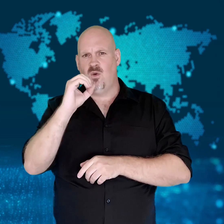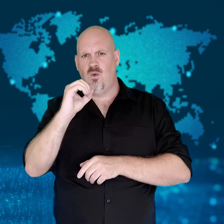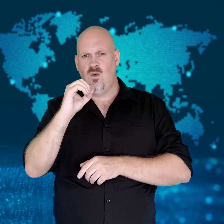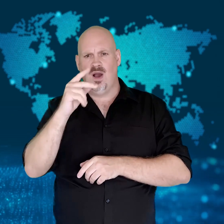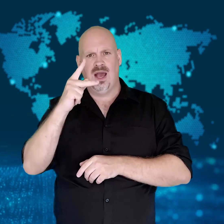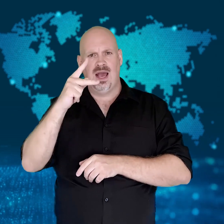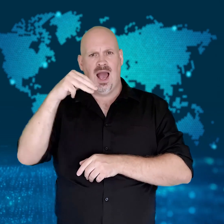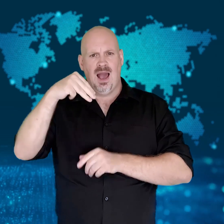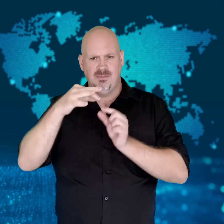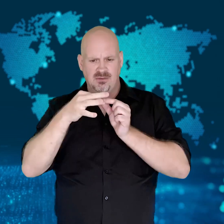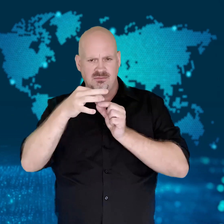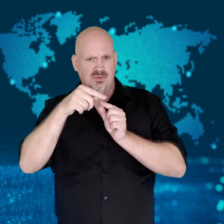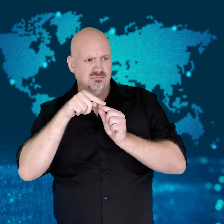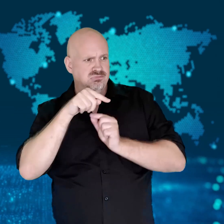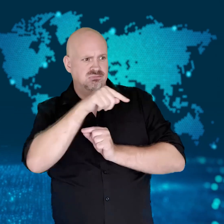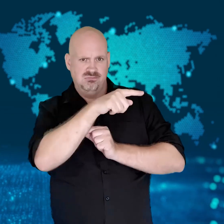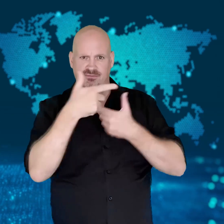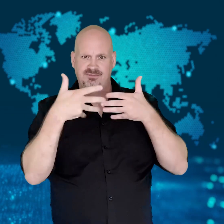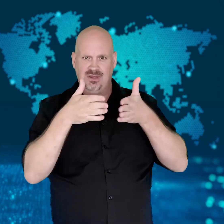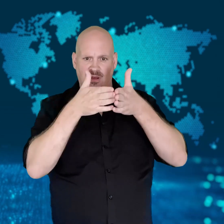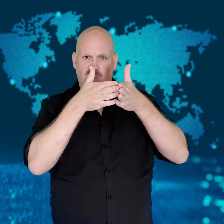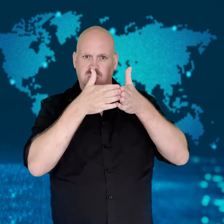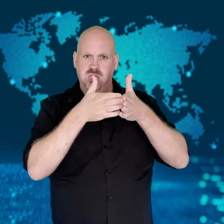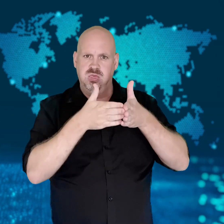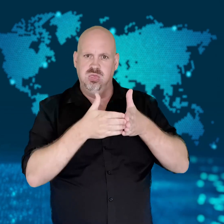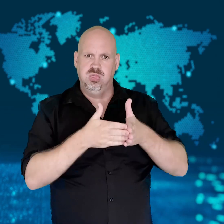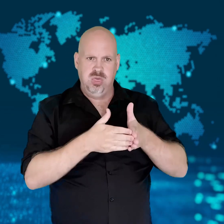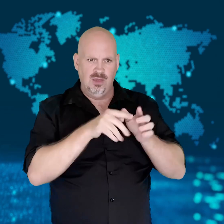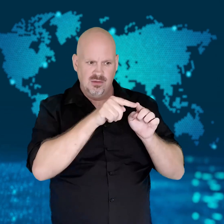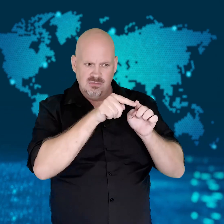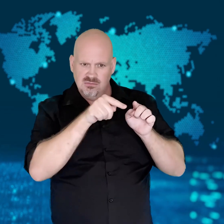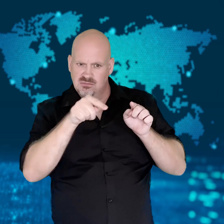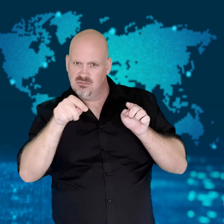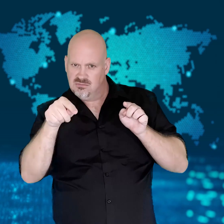his boat actually sank.